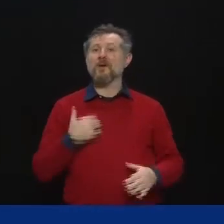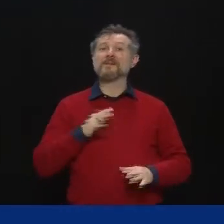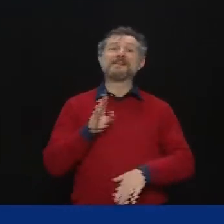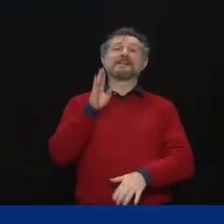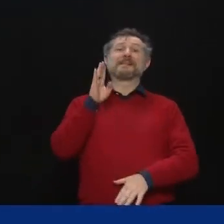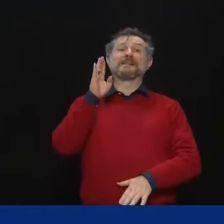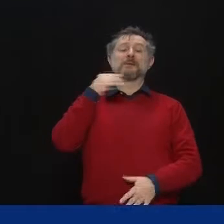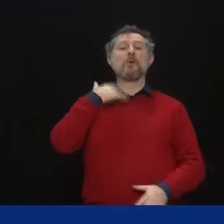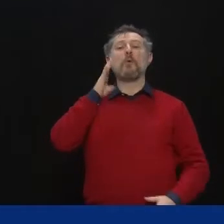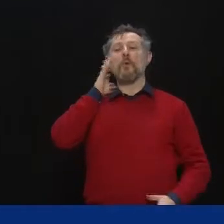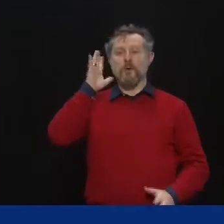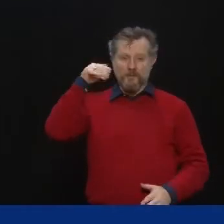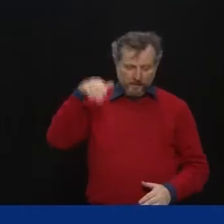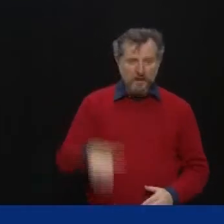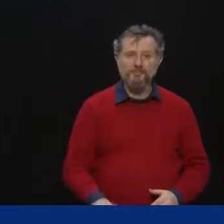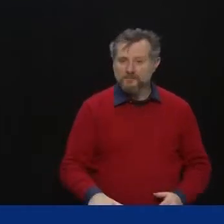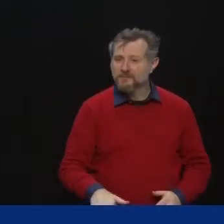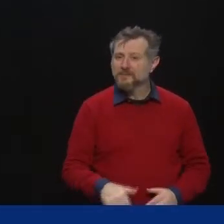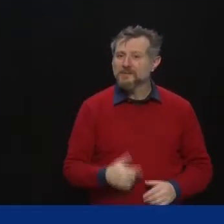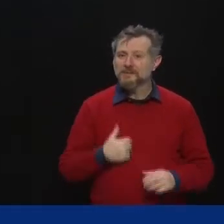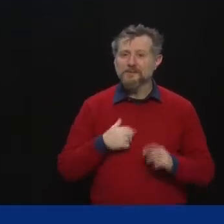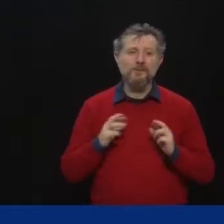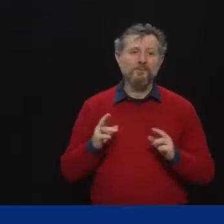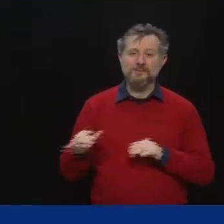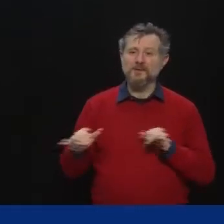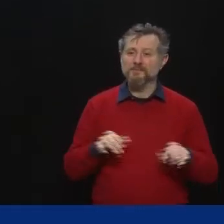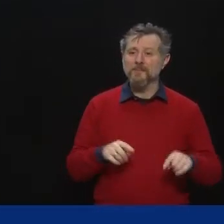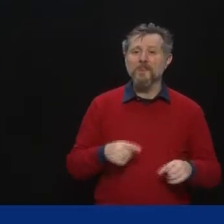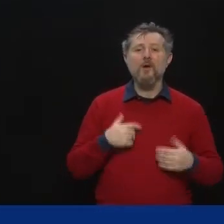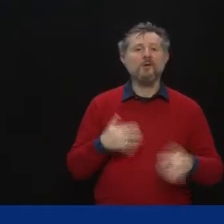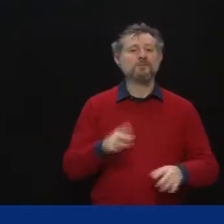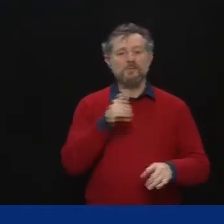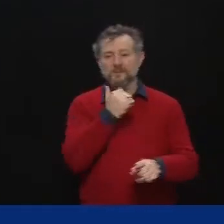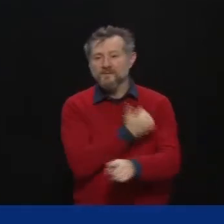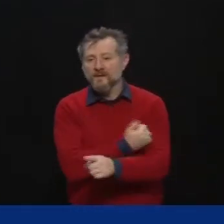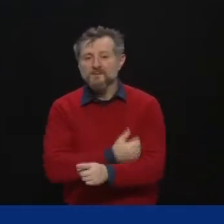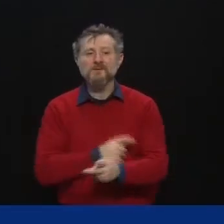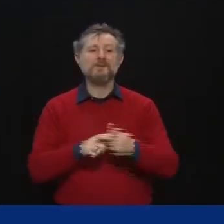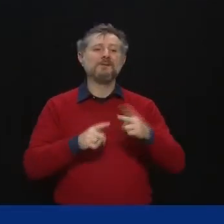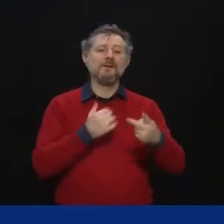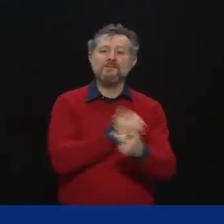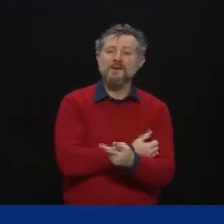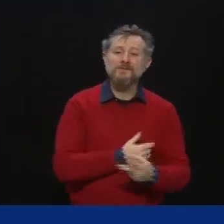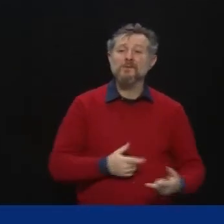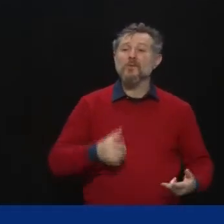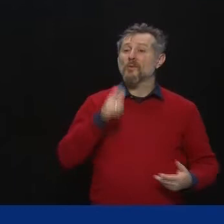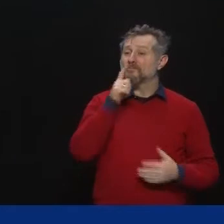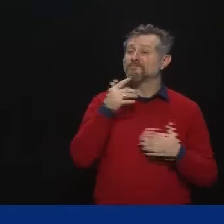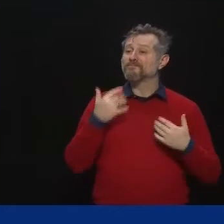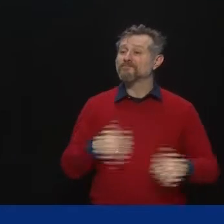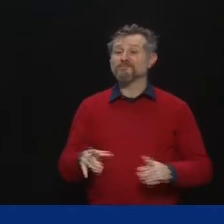THOSE NUMBERS WENT UP QUICKLY AND THAT'S WHAT WE EXPECT TO SEE HAPPENING AS WELL AS IN CASES